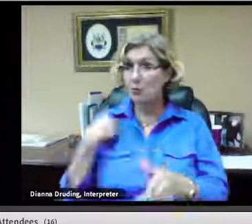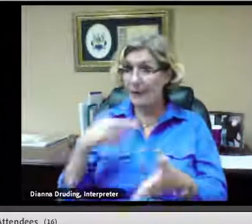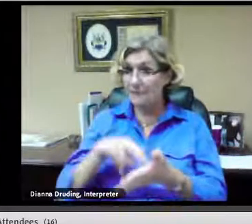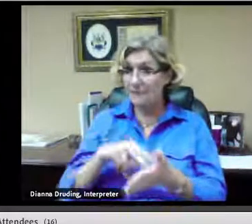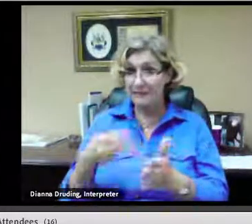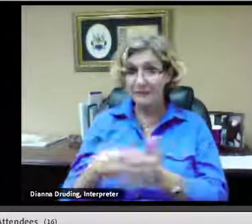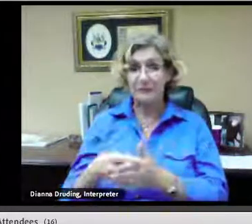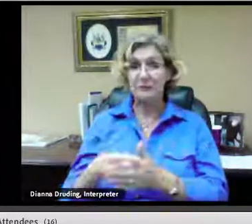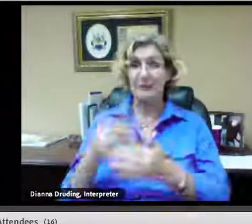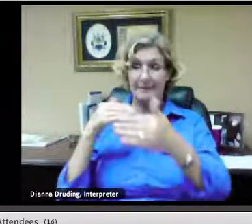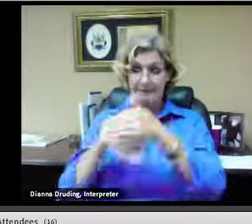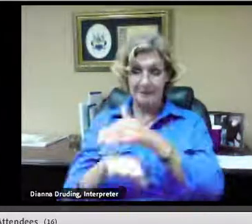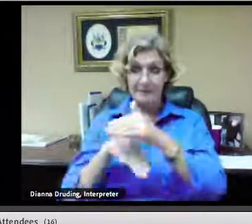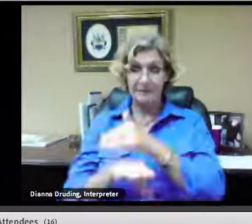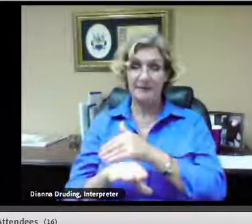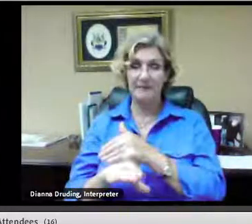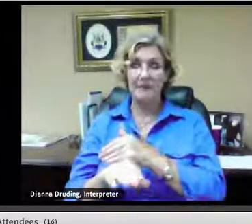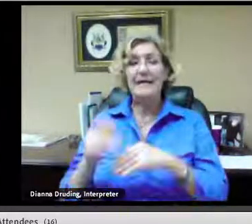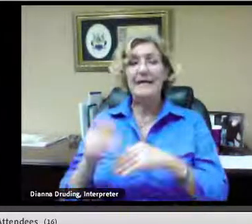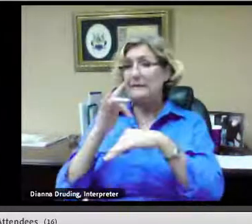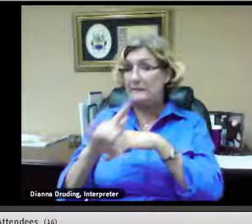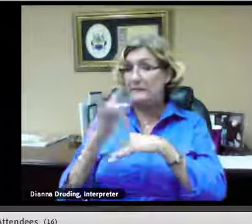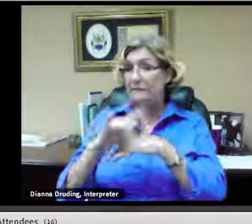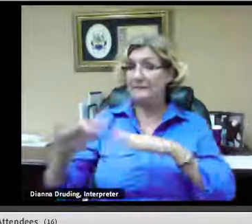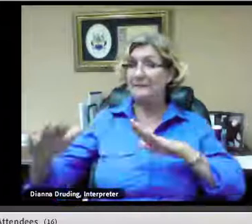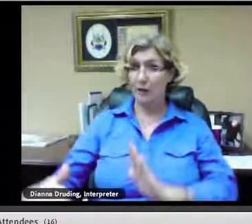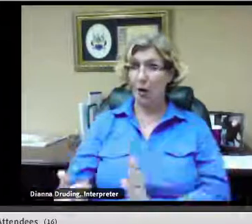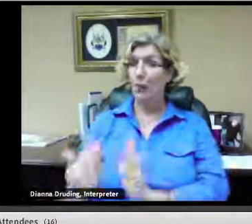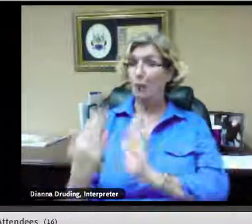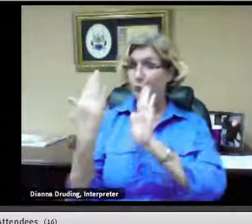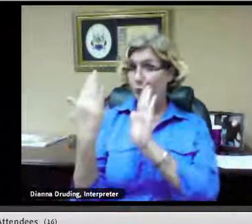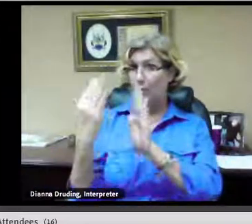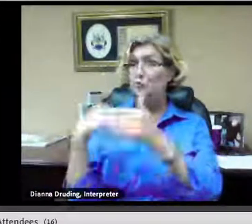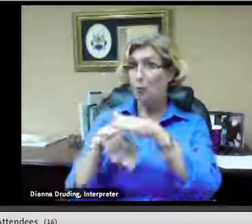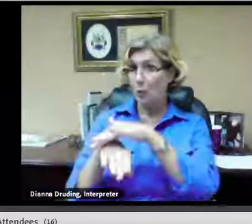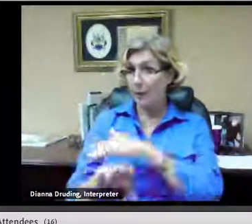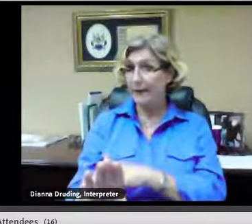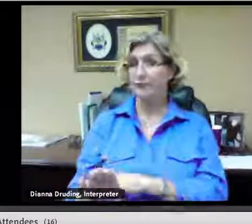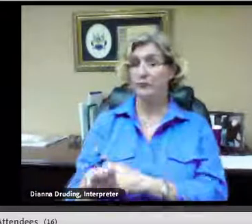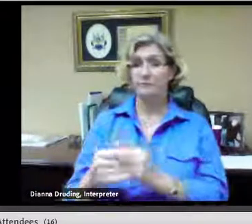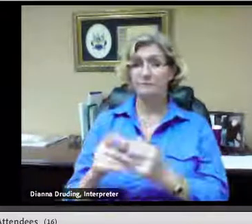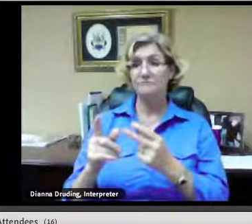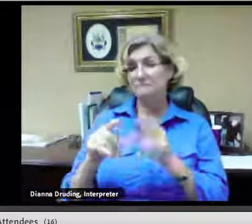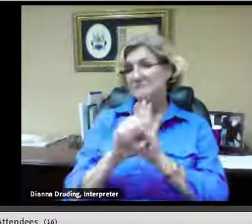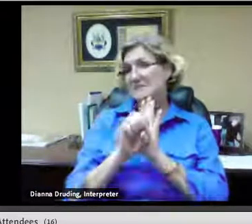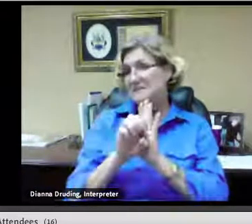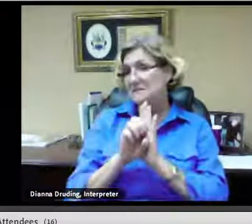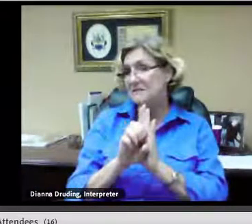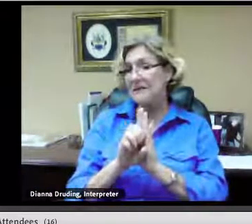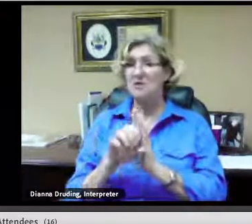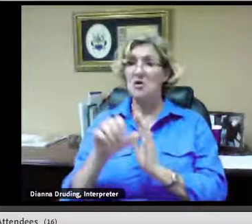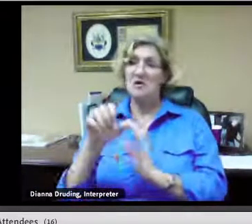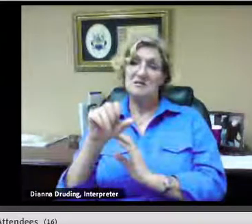Easily approached or entered, for example, the stadium is accessible via public transportation.